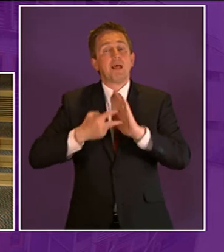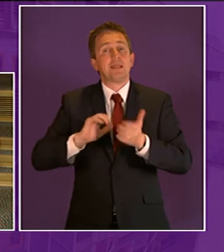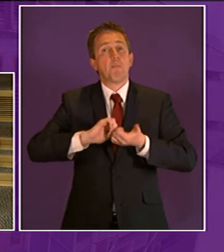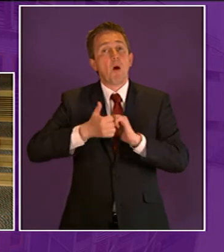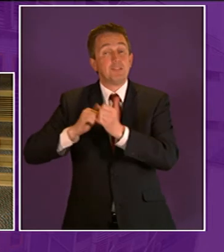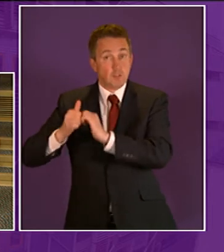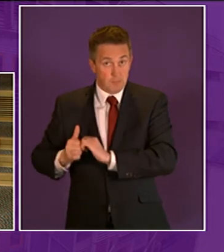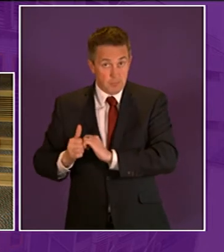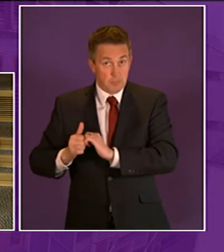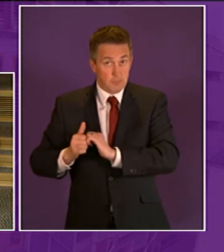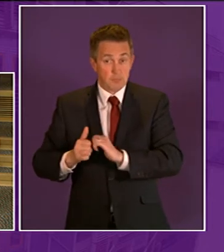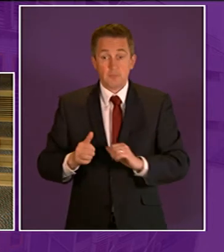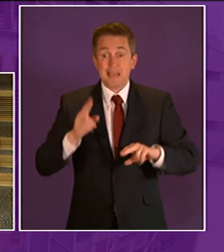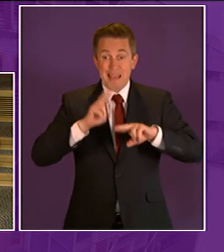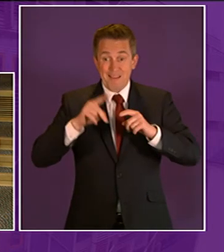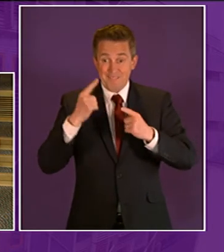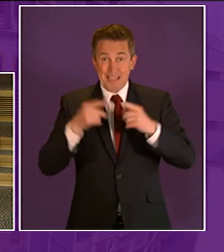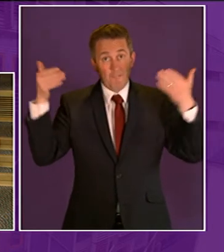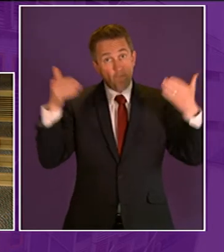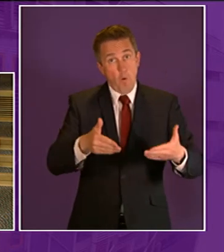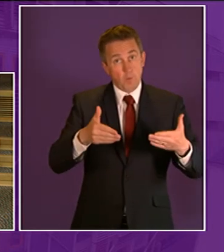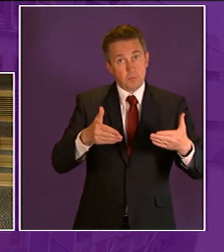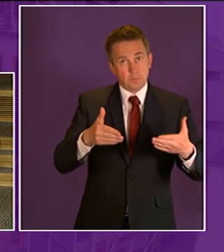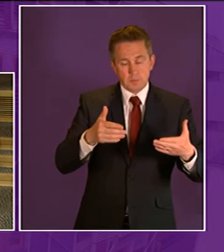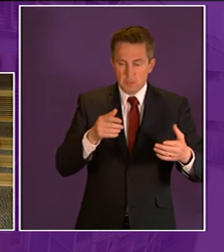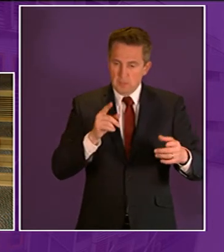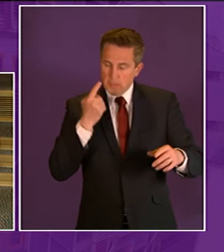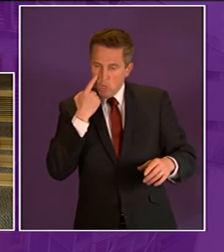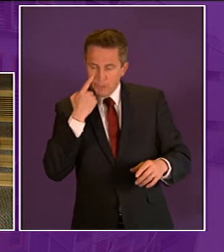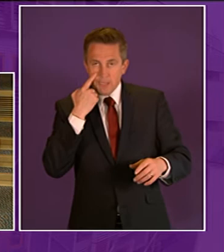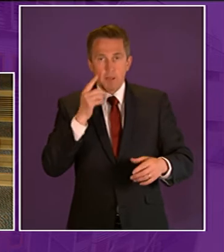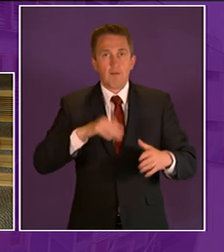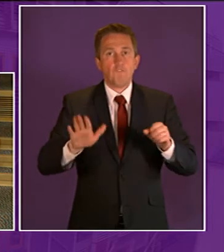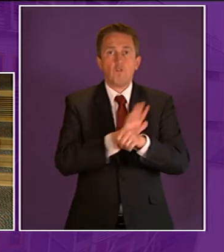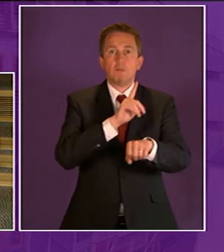The focus is now very much on full-time learning opportunities that lead to recognised qualifications